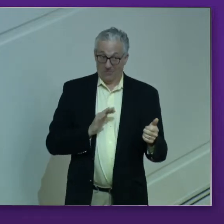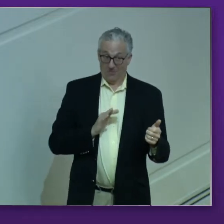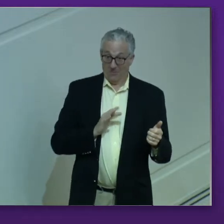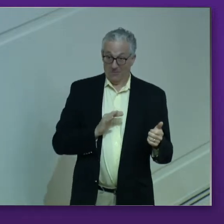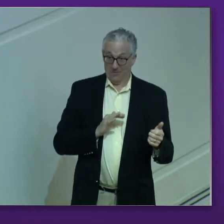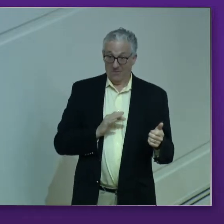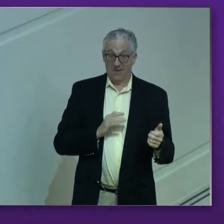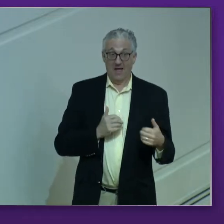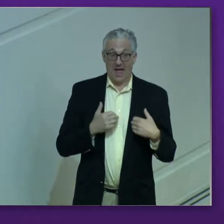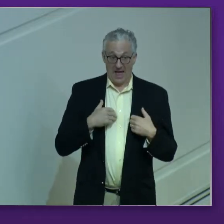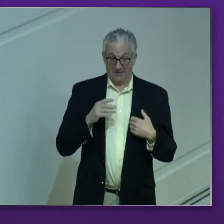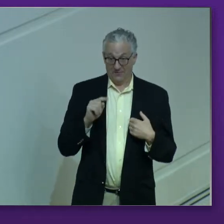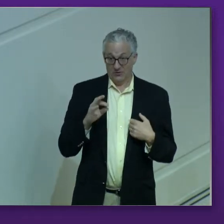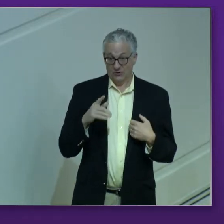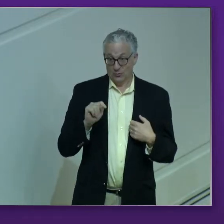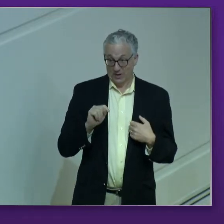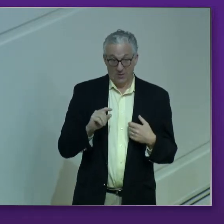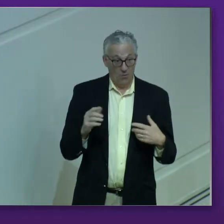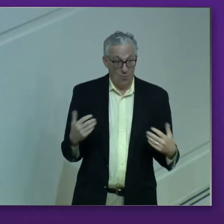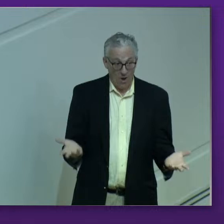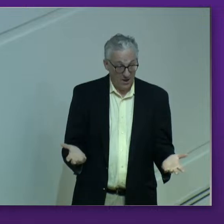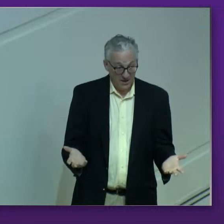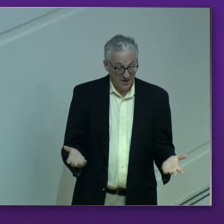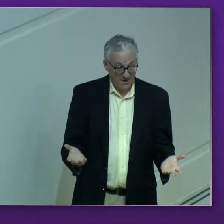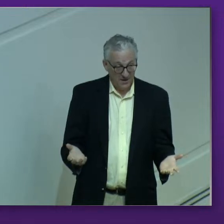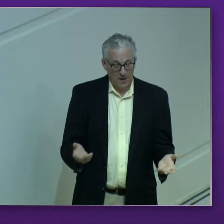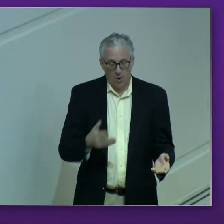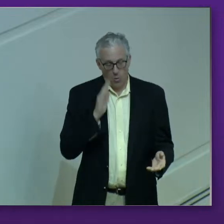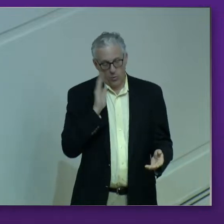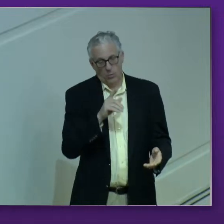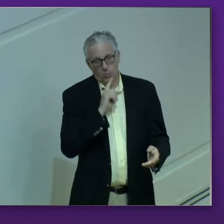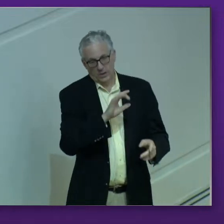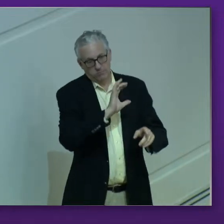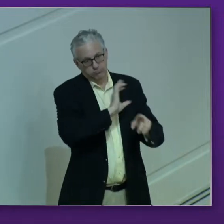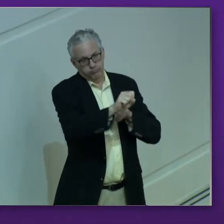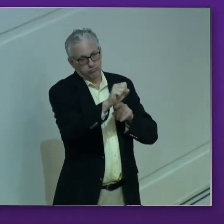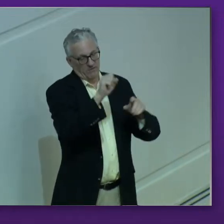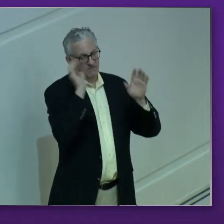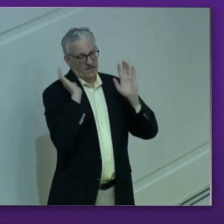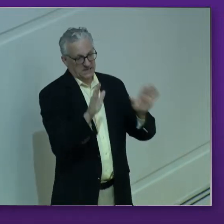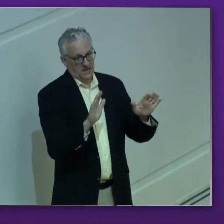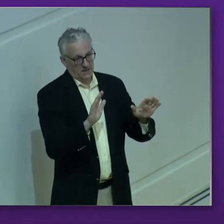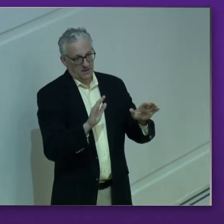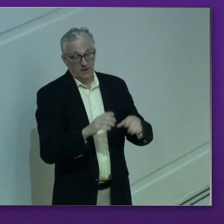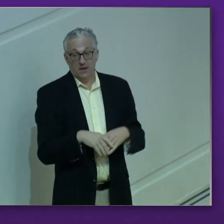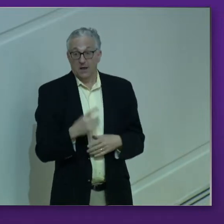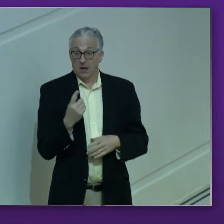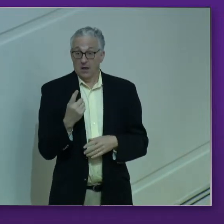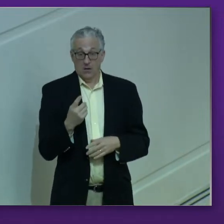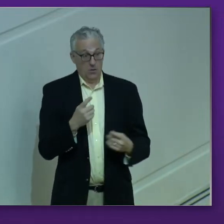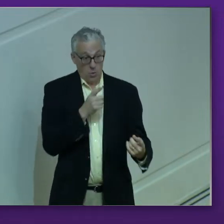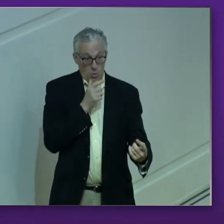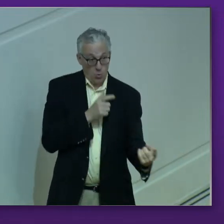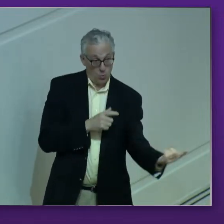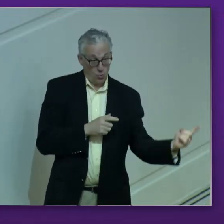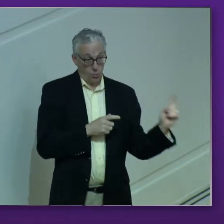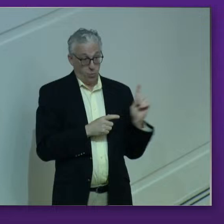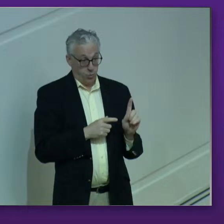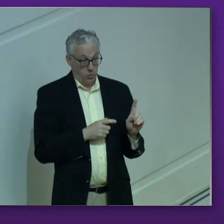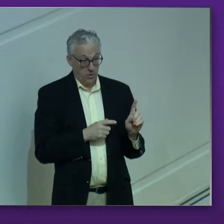YEAR. BUT WE DO HAVE A TREAT FOR EVERYBODY IT IS GOING TO BE